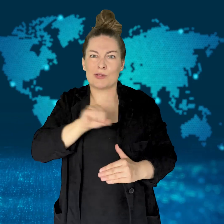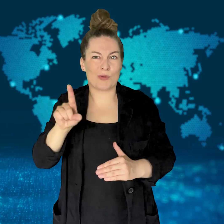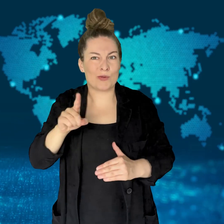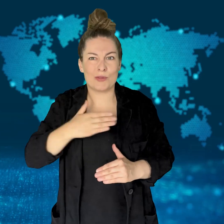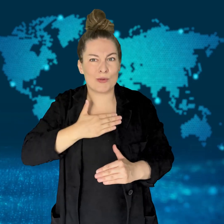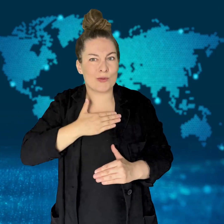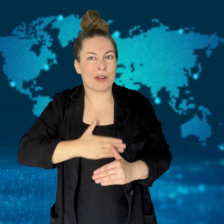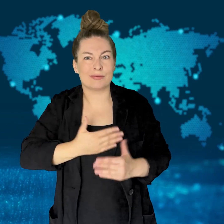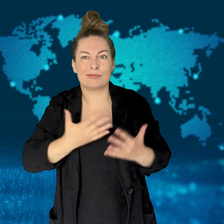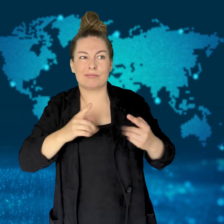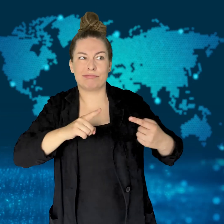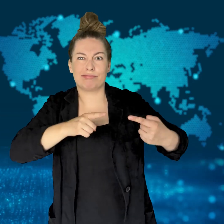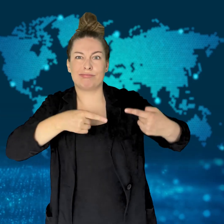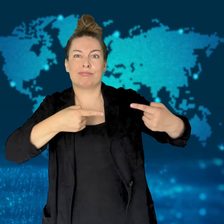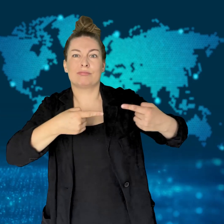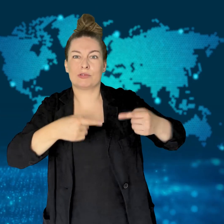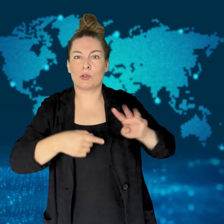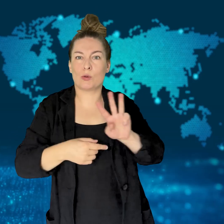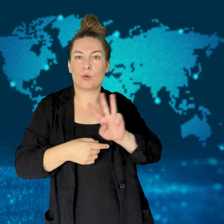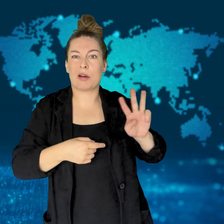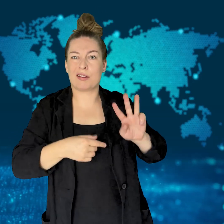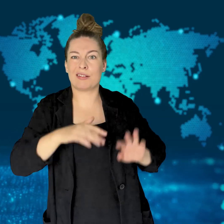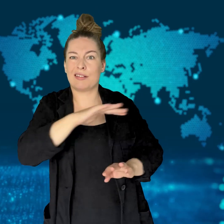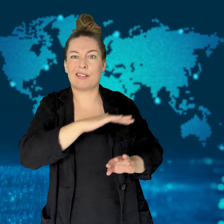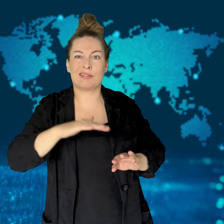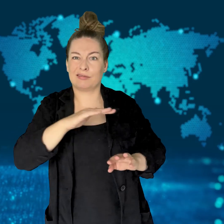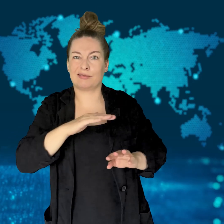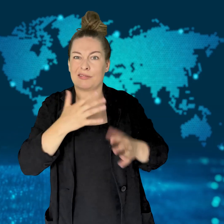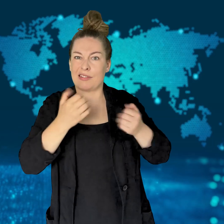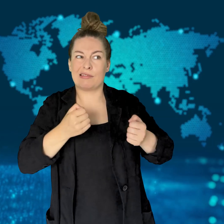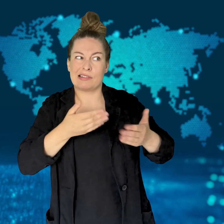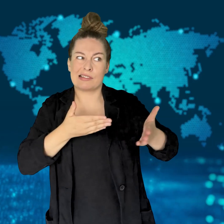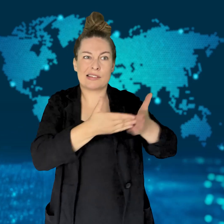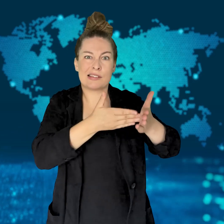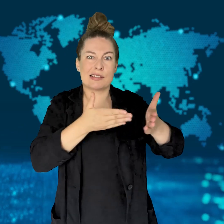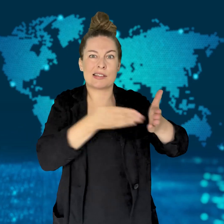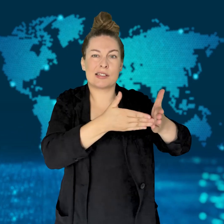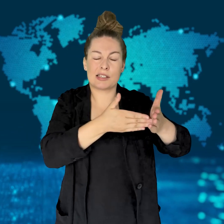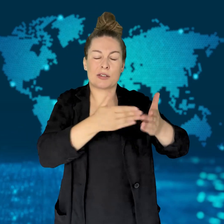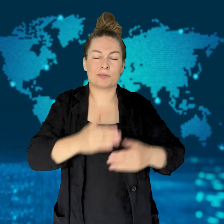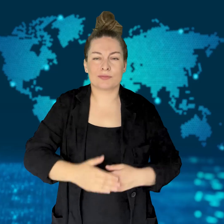but others have said anti-Western sentiment has increased in China.